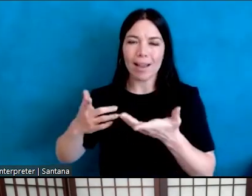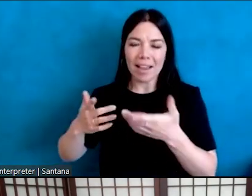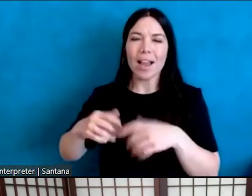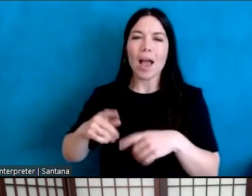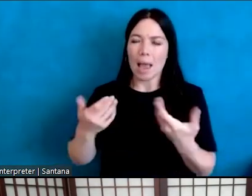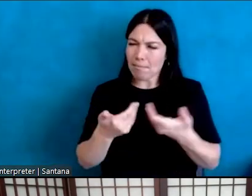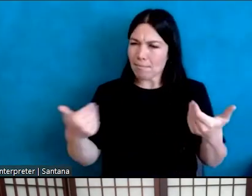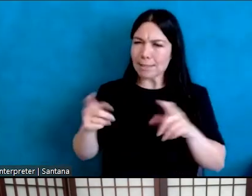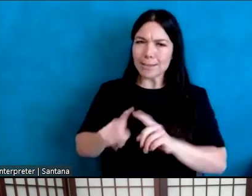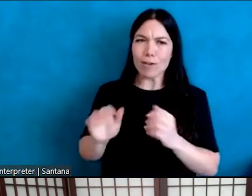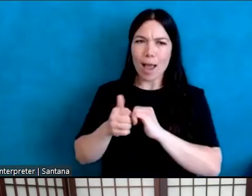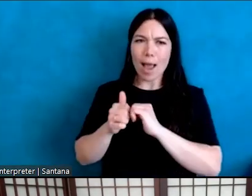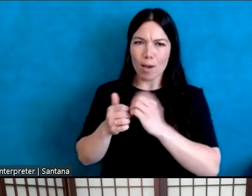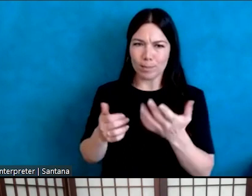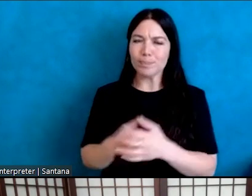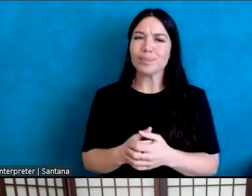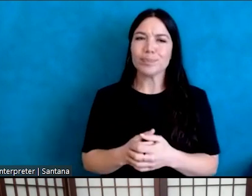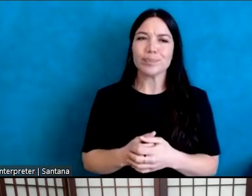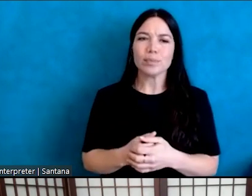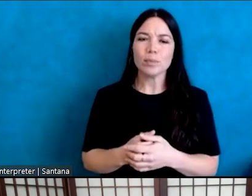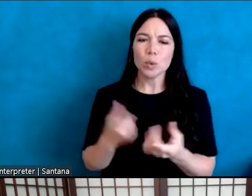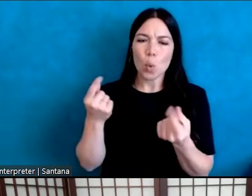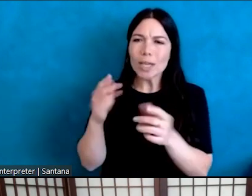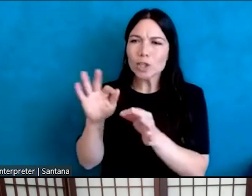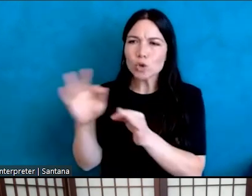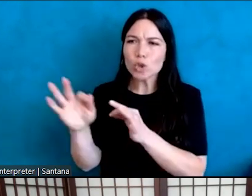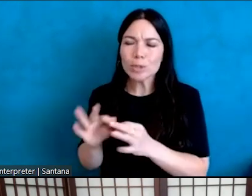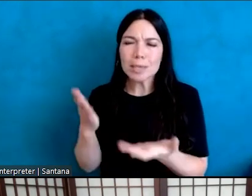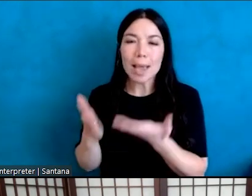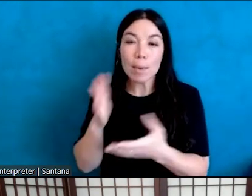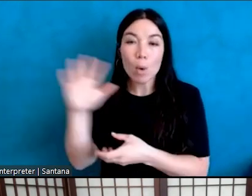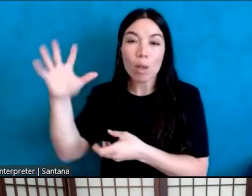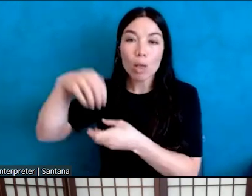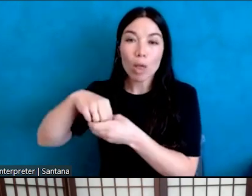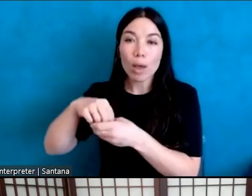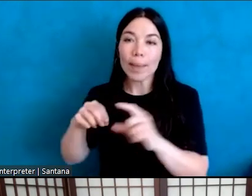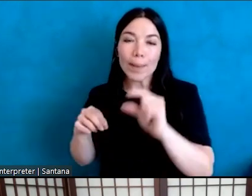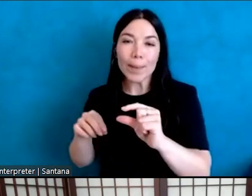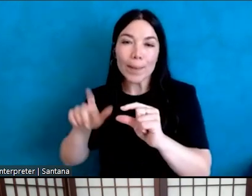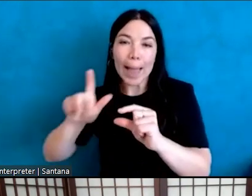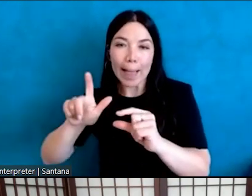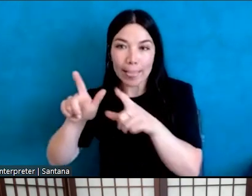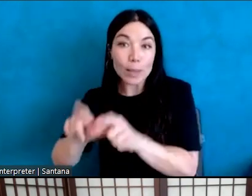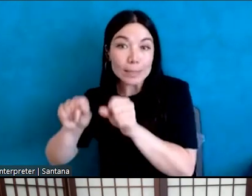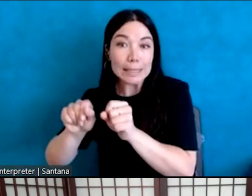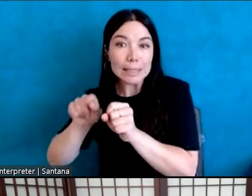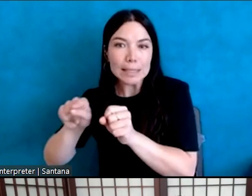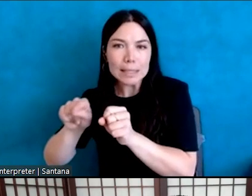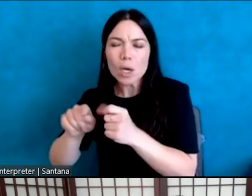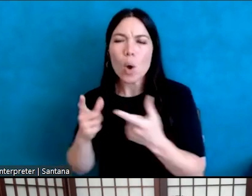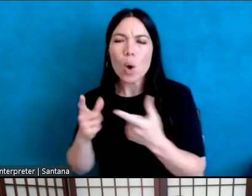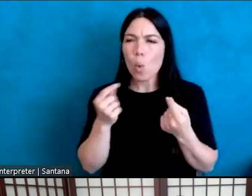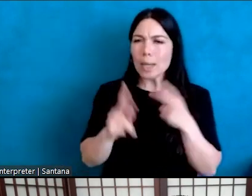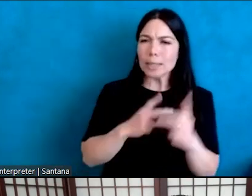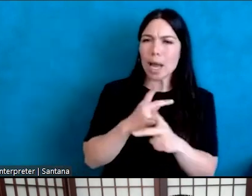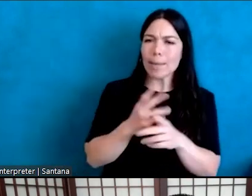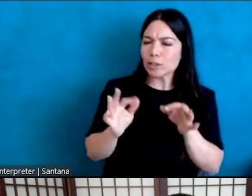I ask you what descriptions might go under lowercase "l" linguistics, you know, on this slide or what descriptions should go there?